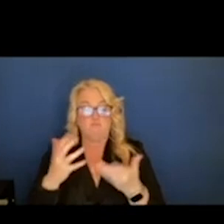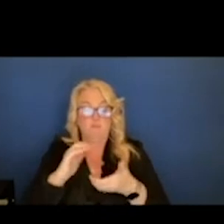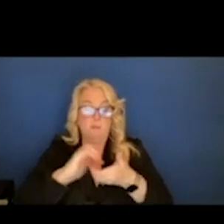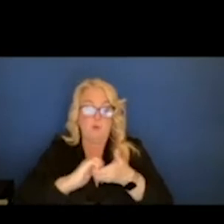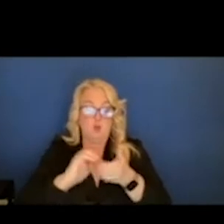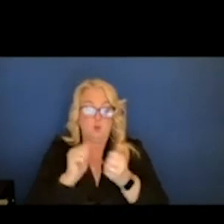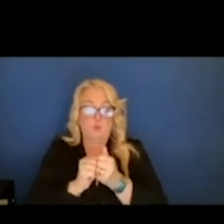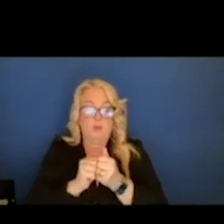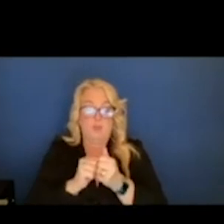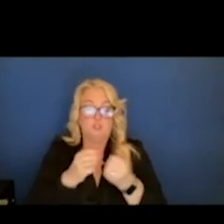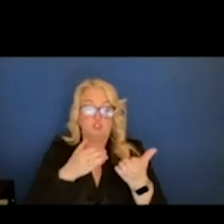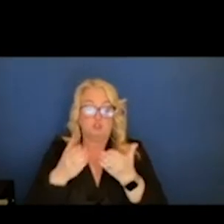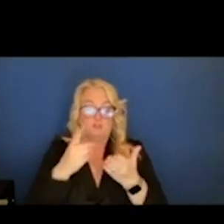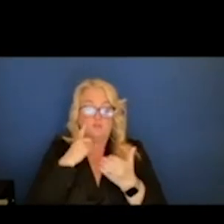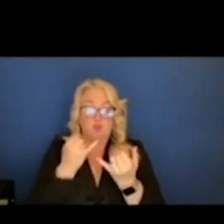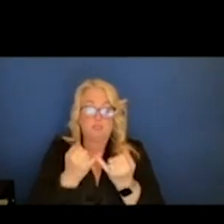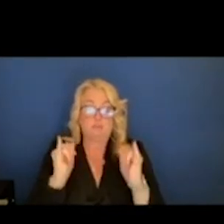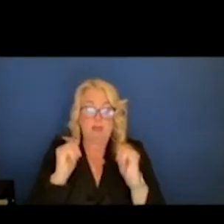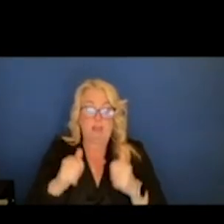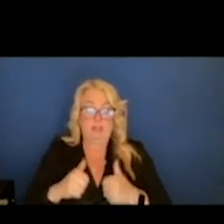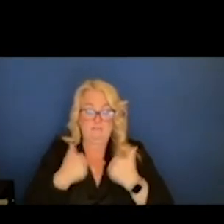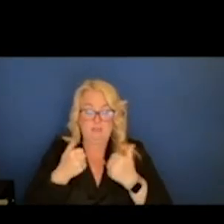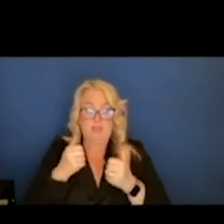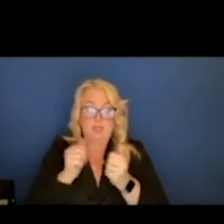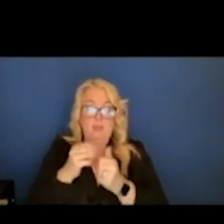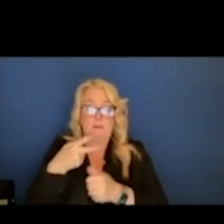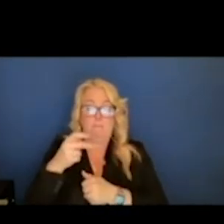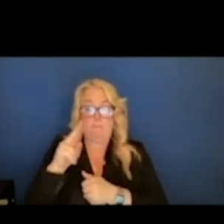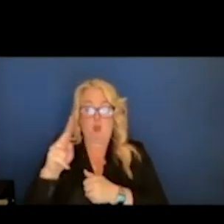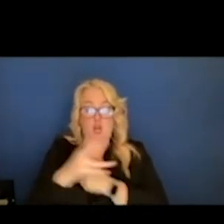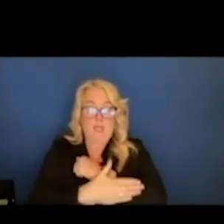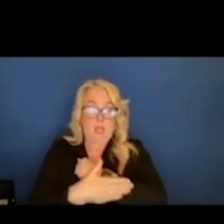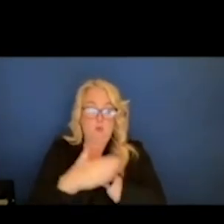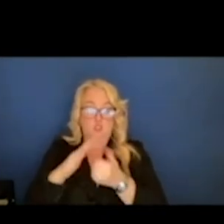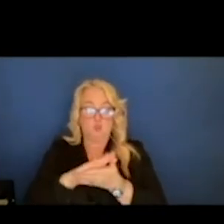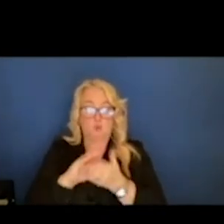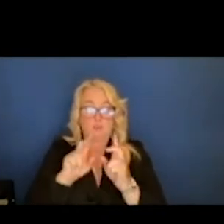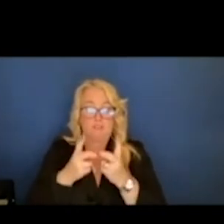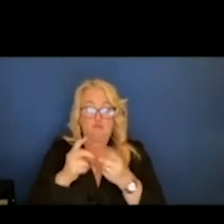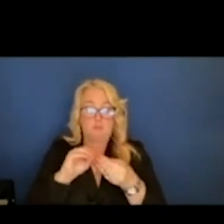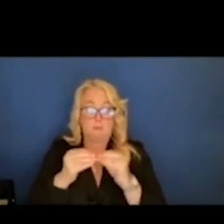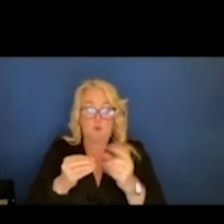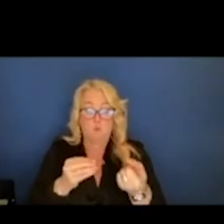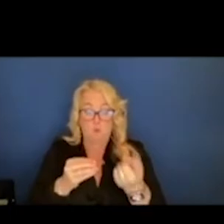Wyoming Services for Independent Living and Park County School District #1 to implement